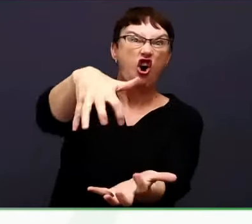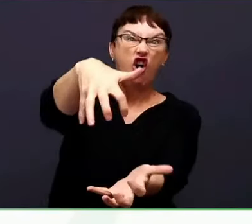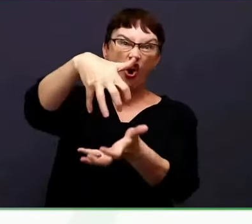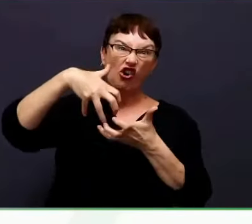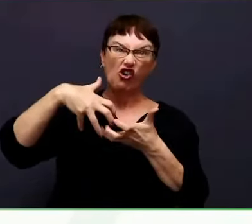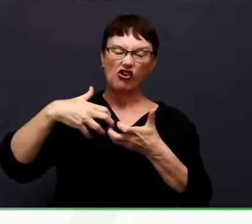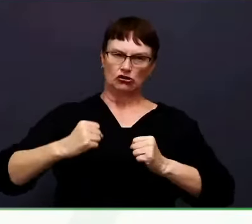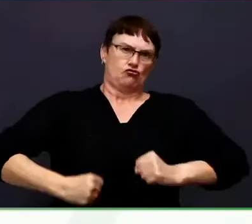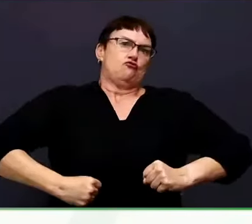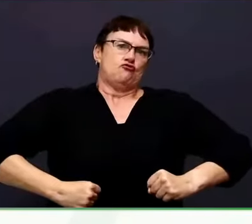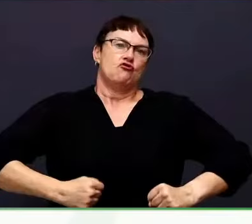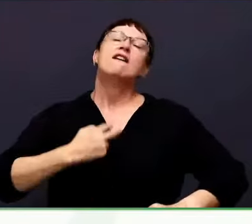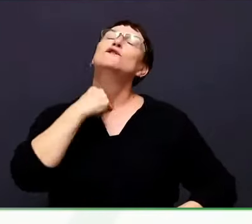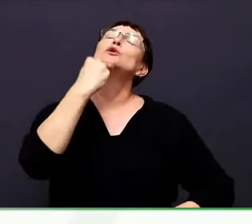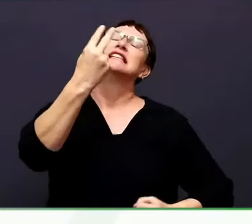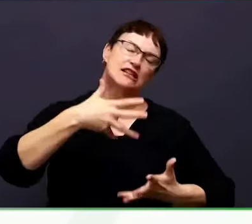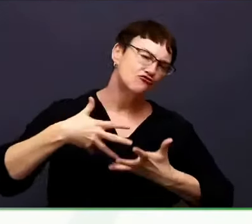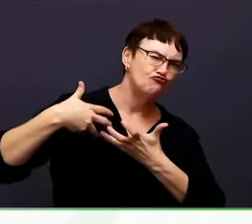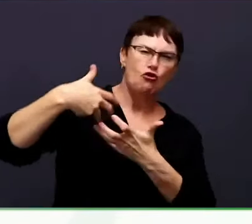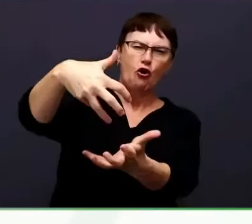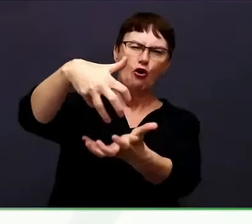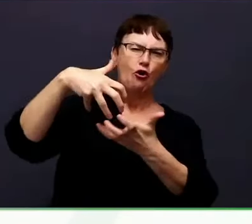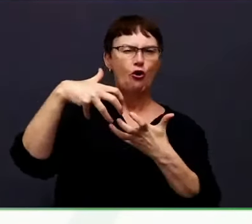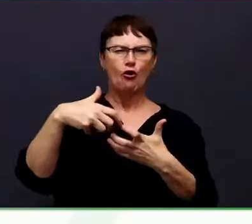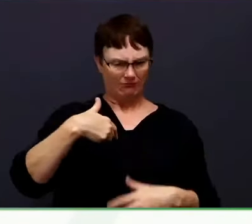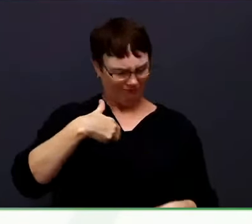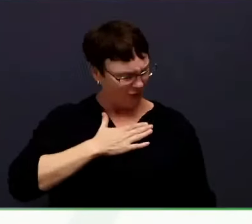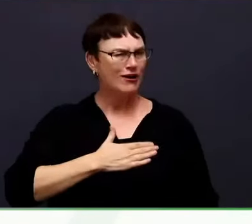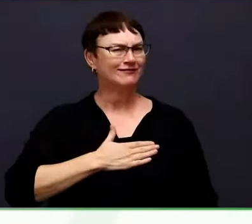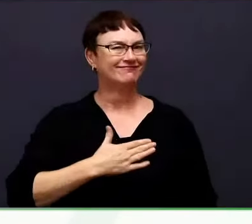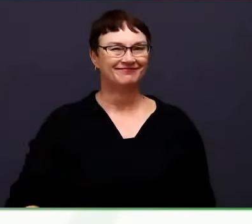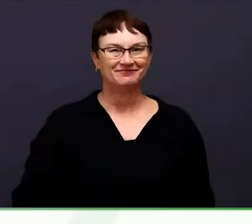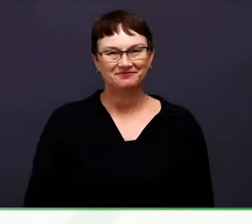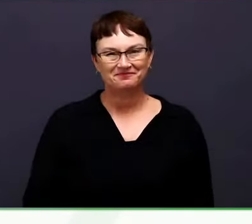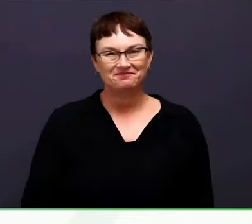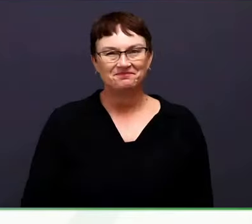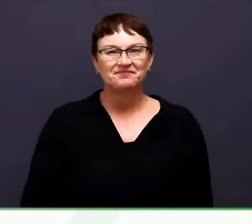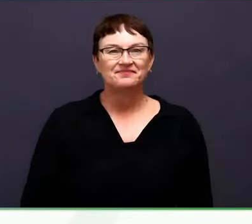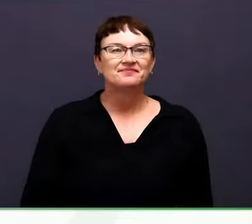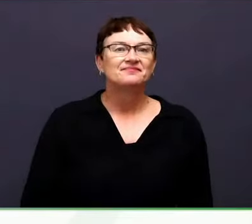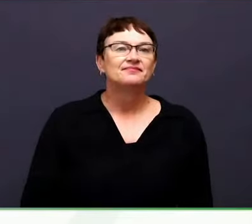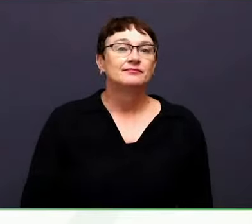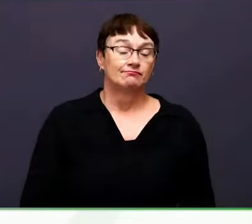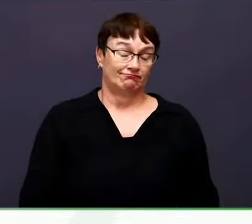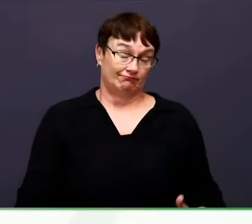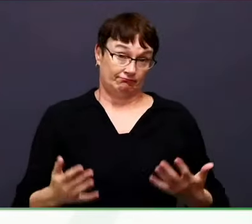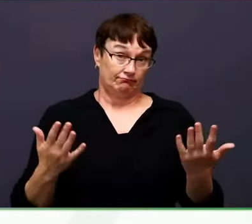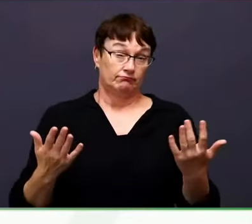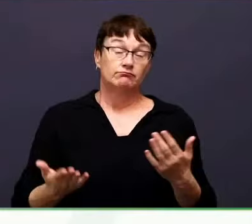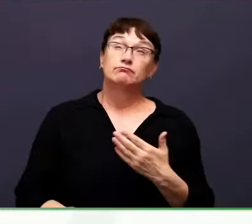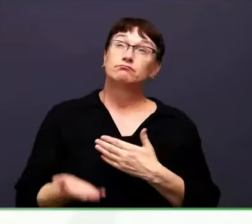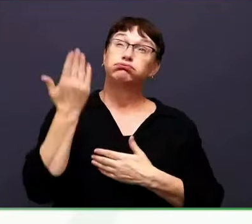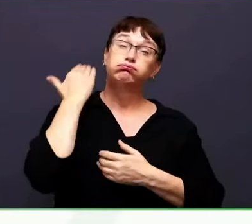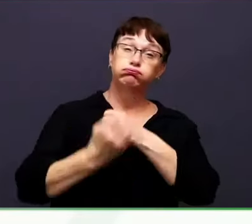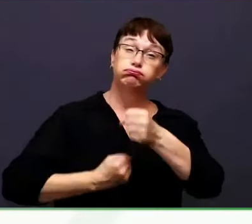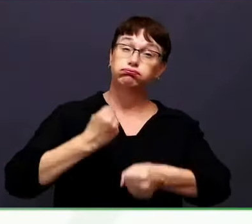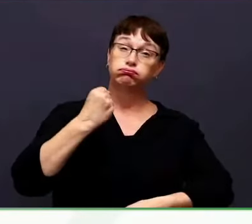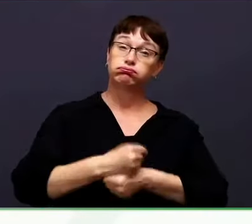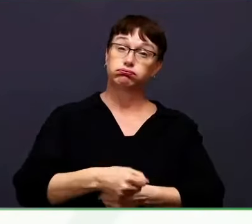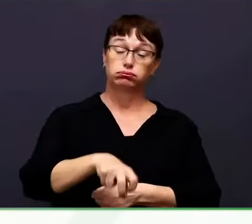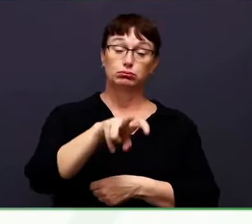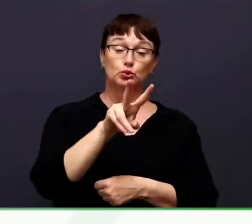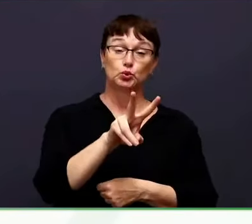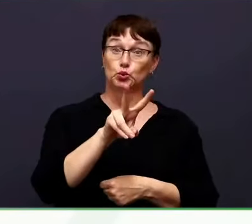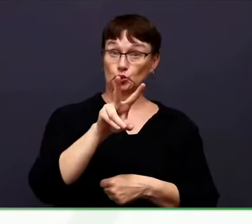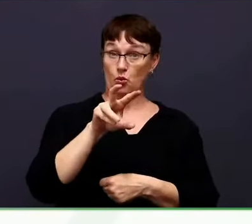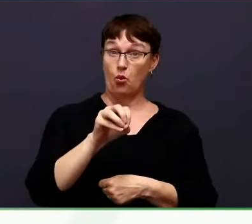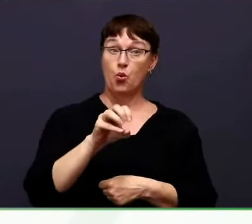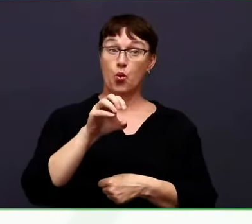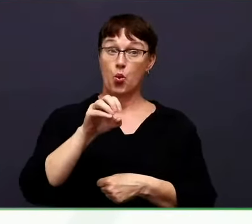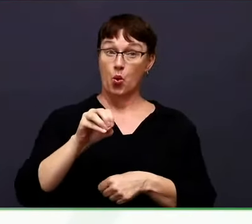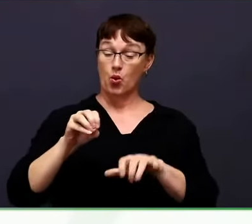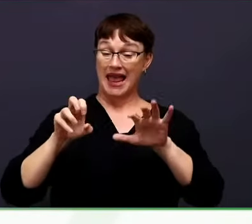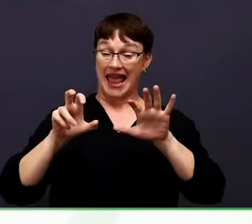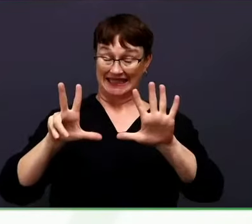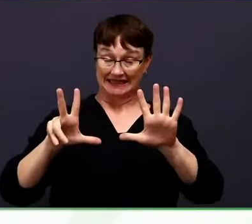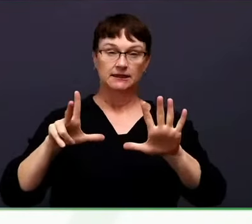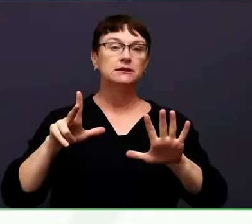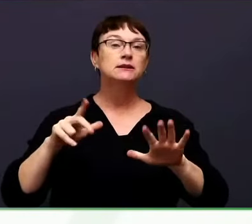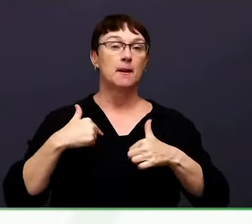We went to the Parliament in 2018, and ask the MPs to start a